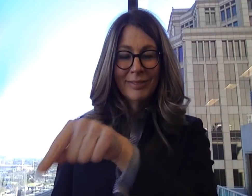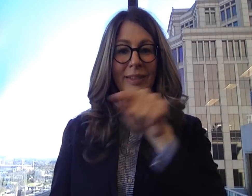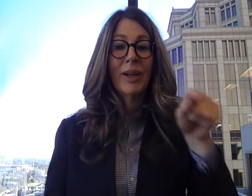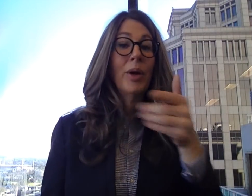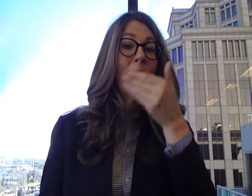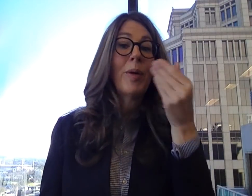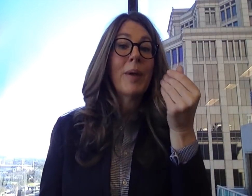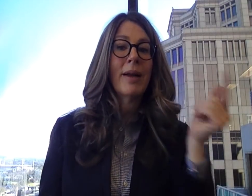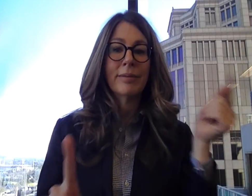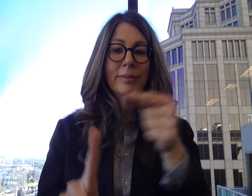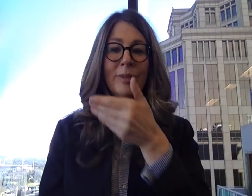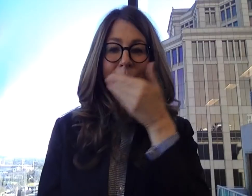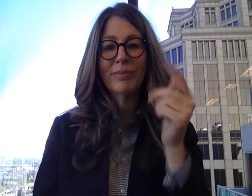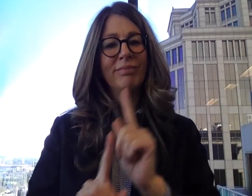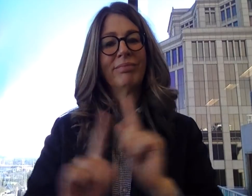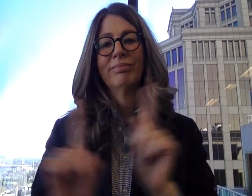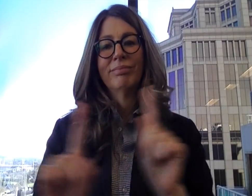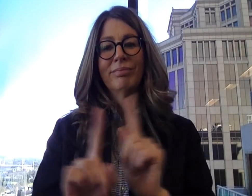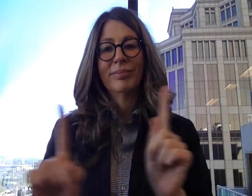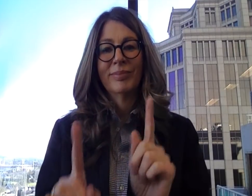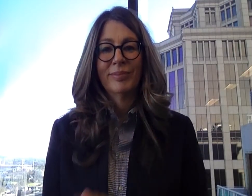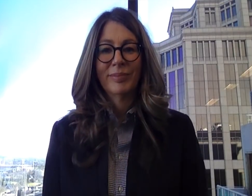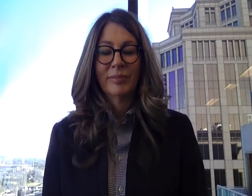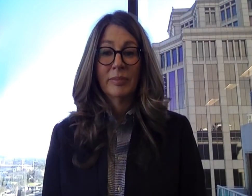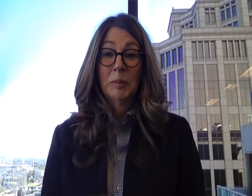Congress is received by the ICSD Executive Board,